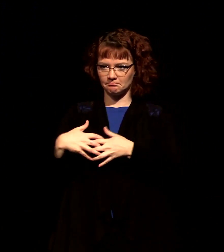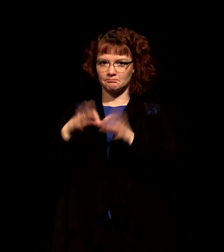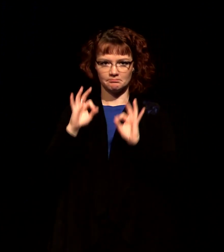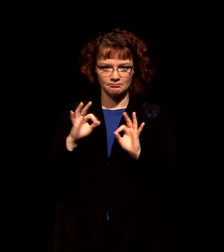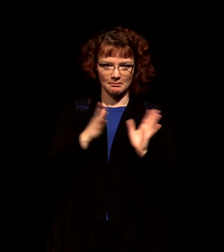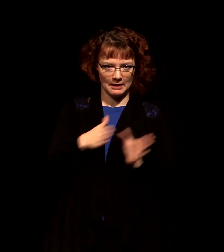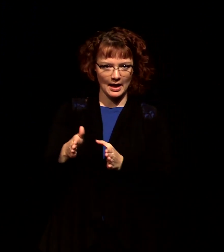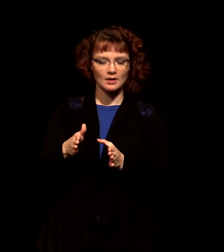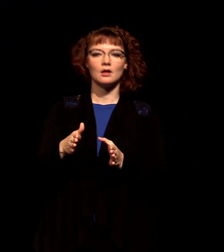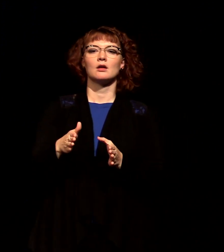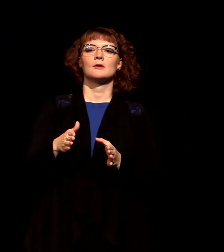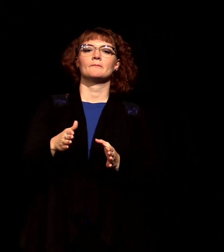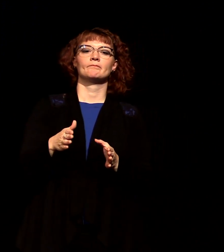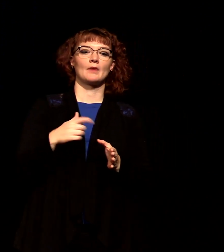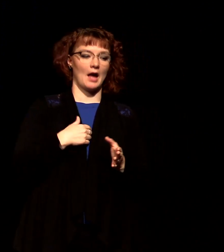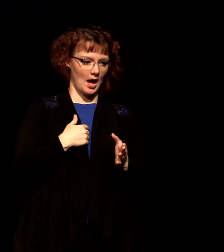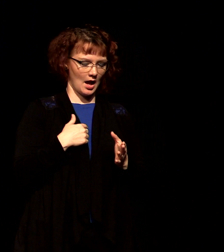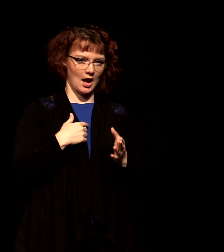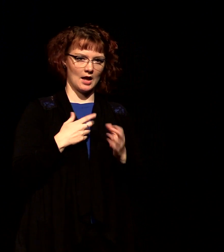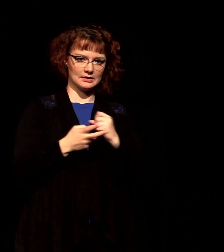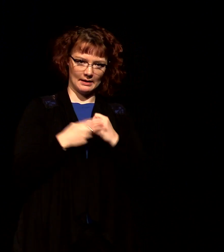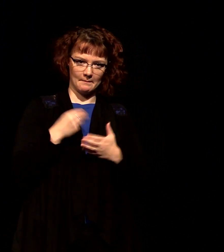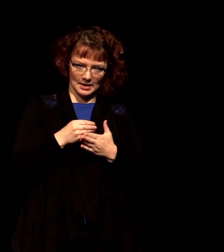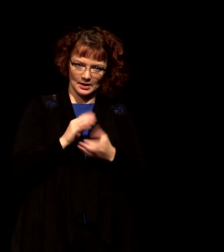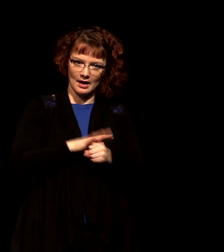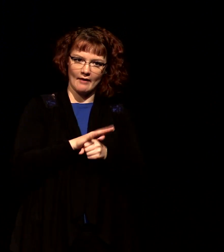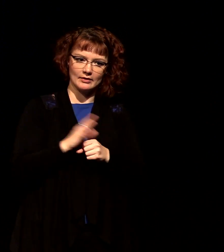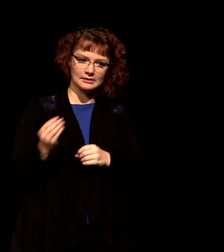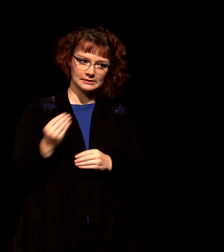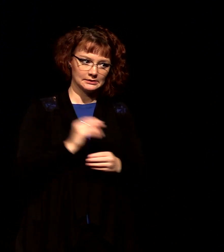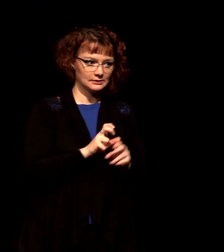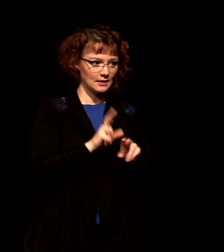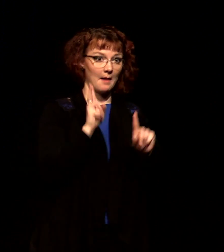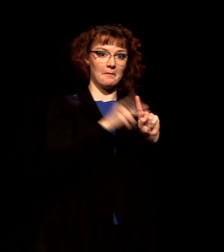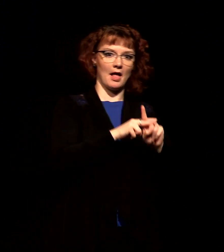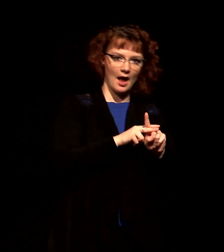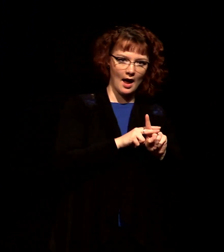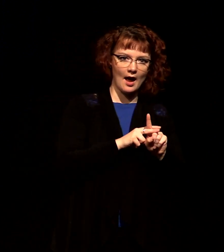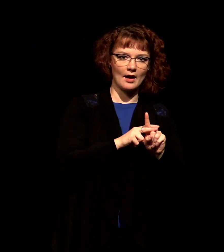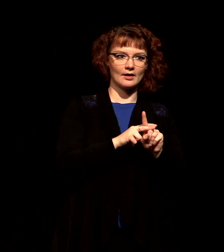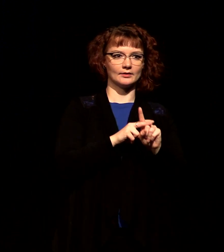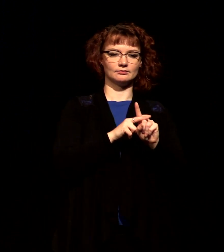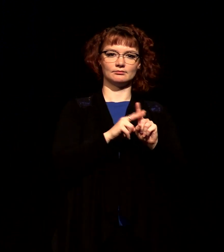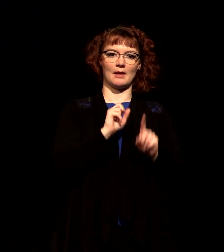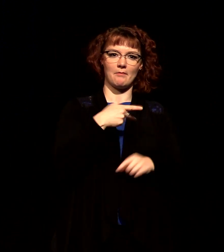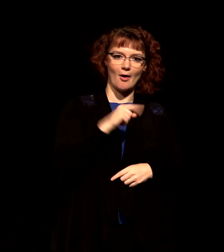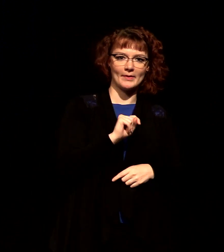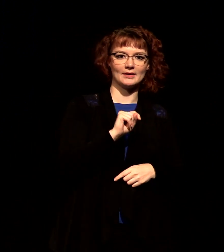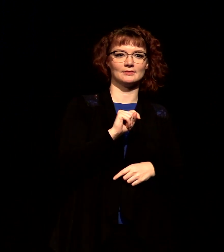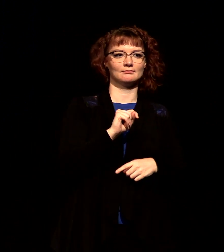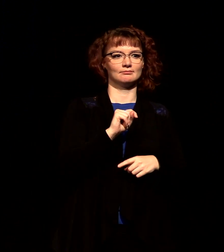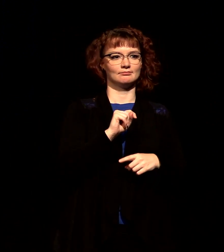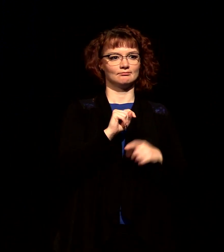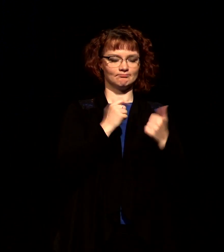so that was the plan and I put together some money and, and little by little and the time came, I rented an apartment,